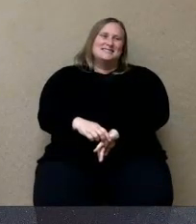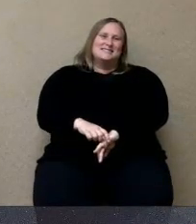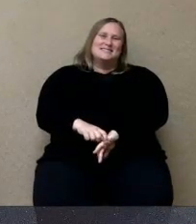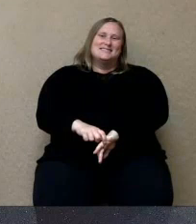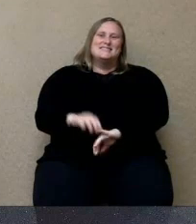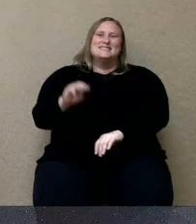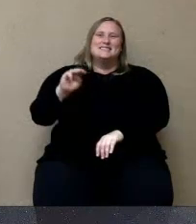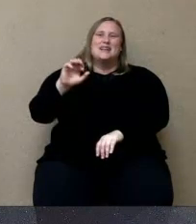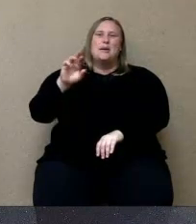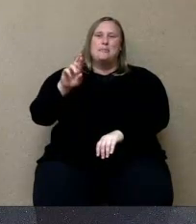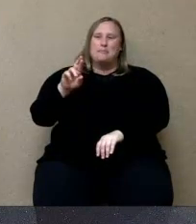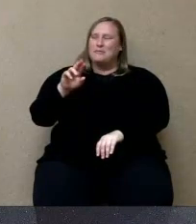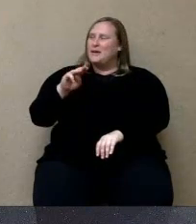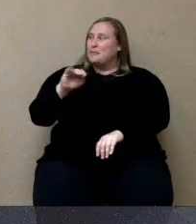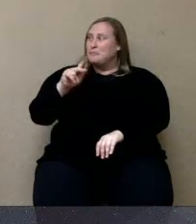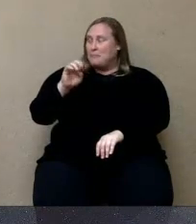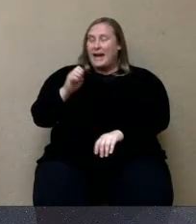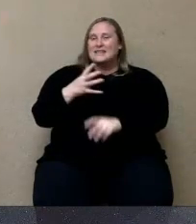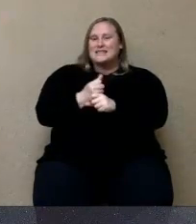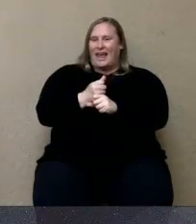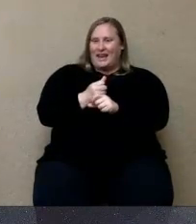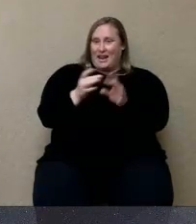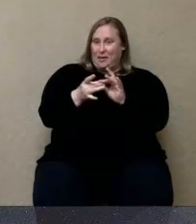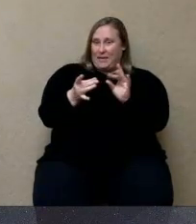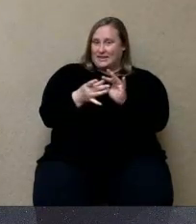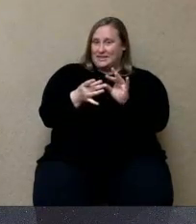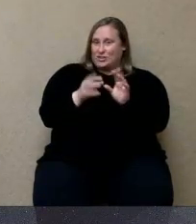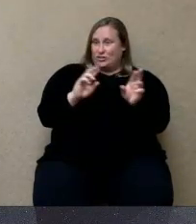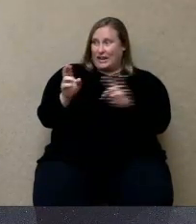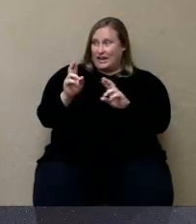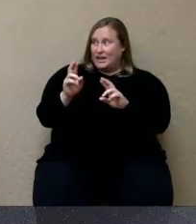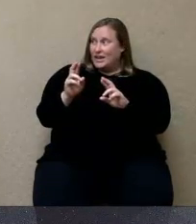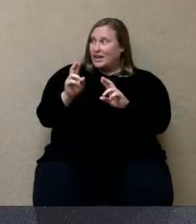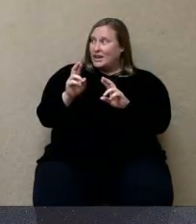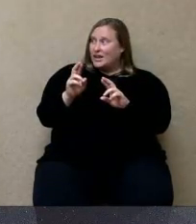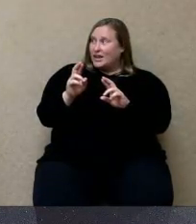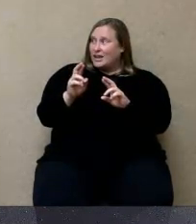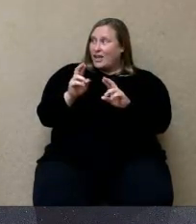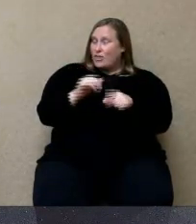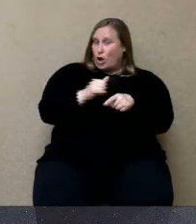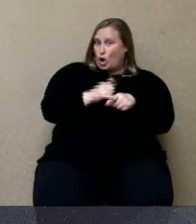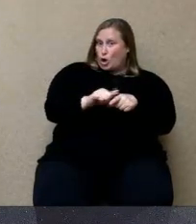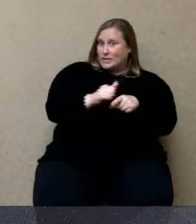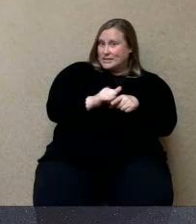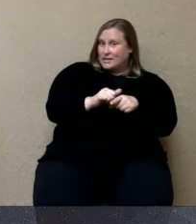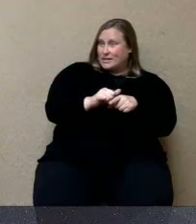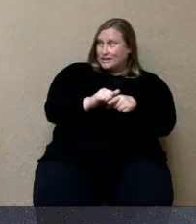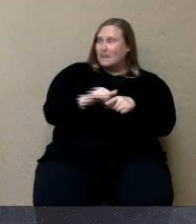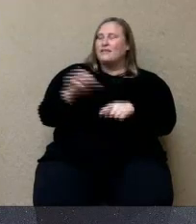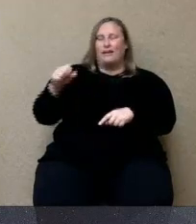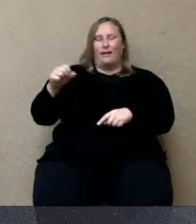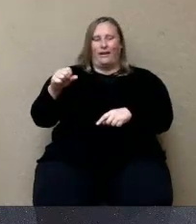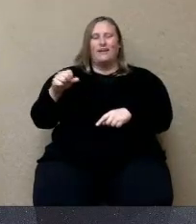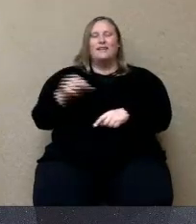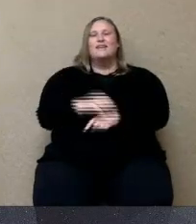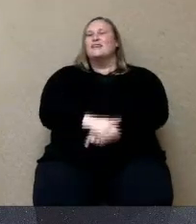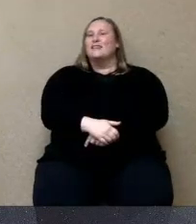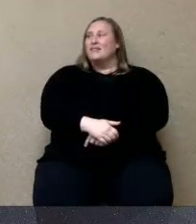So, Mike's getting a message ready. Is this about the cursing message or the peer? The cursing one? Yeah, okay.